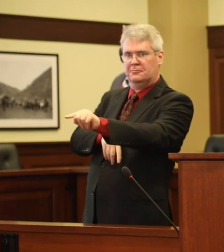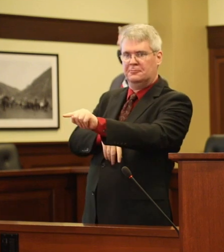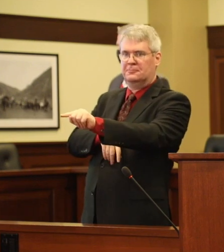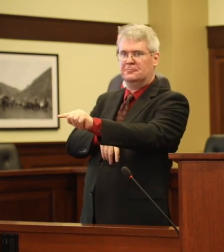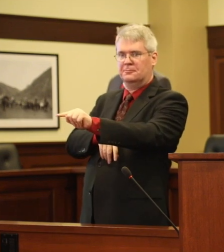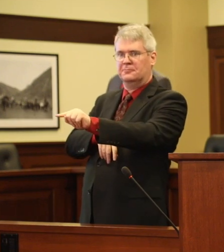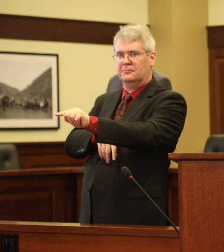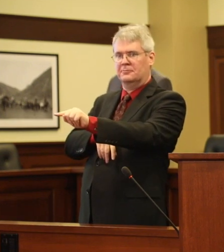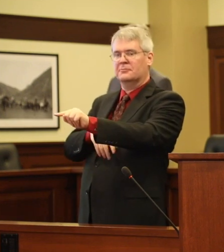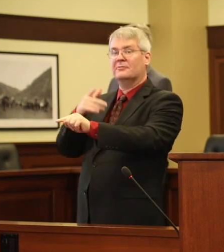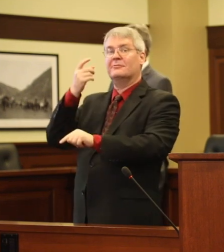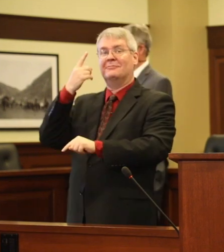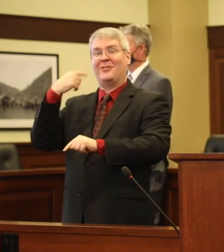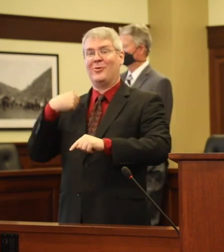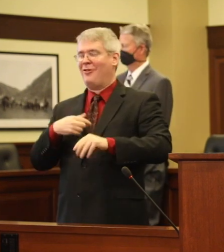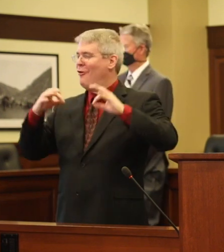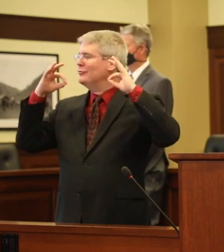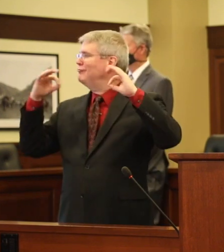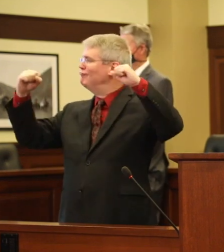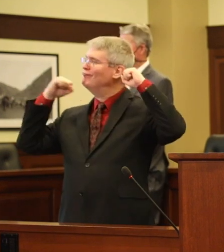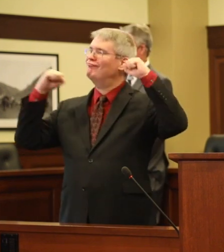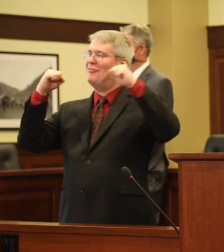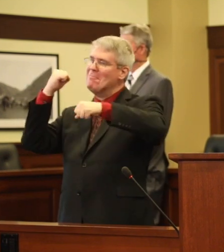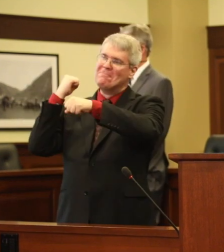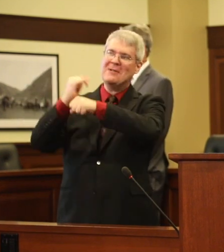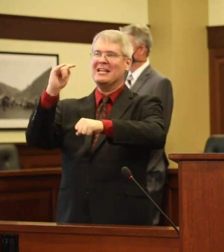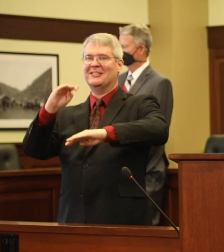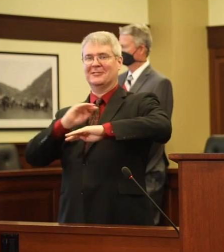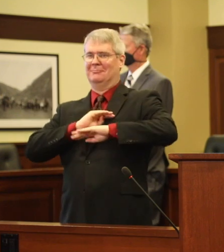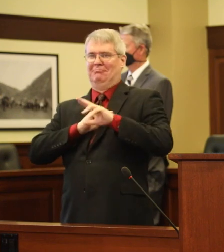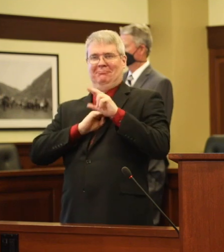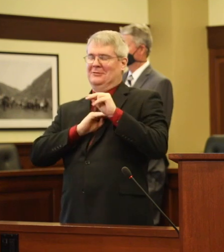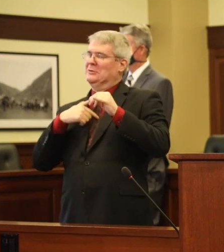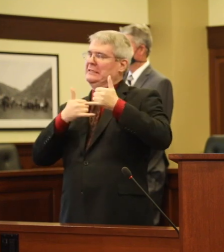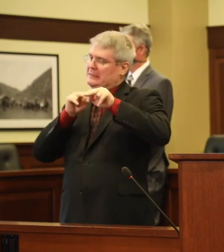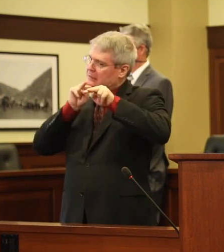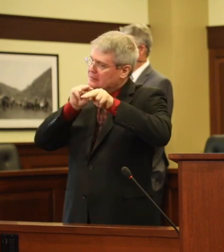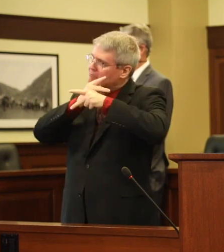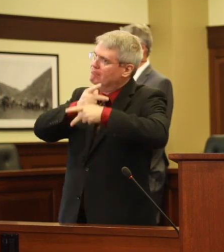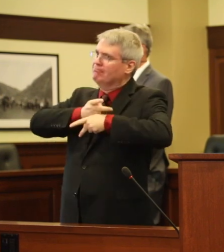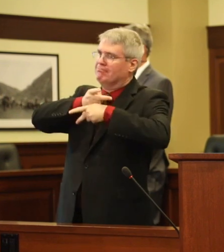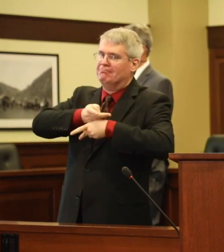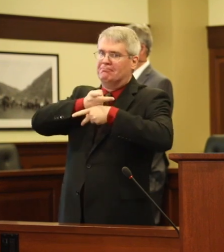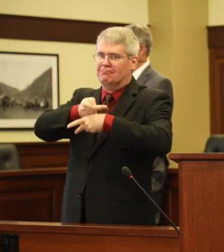We are trying to meet the federal goal of testing 2% of our population per month. So we're headed in that direction.